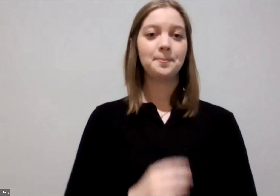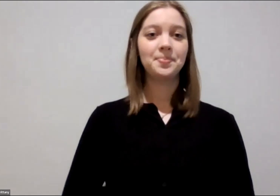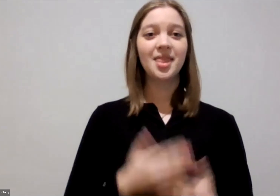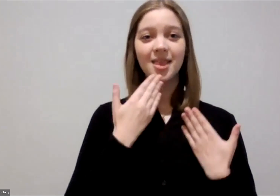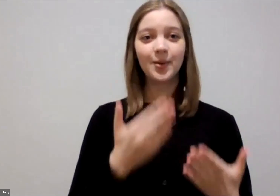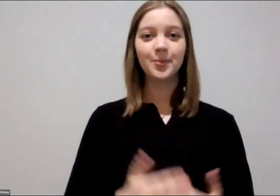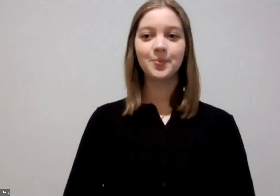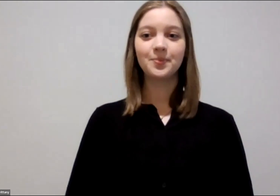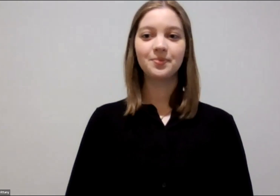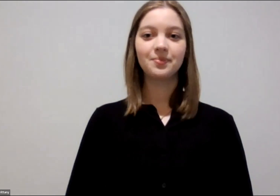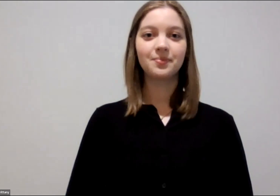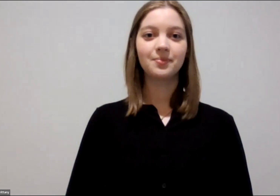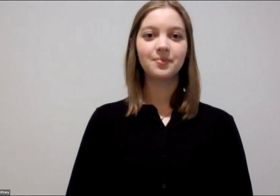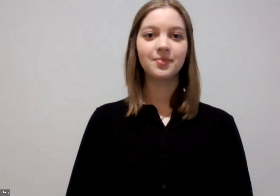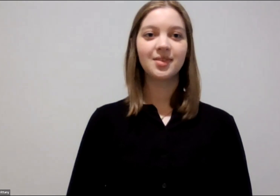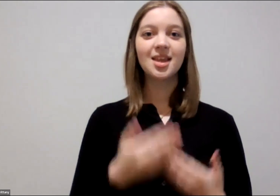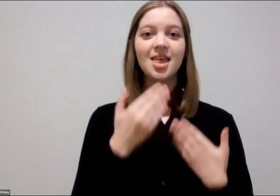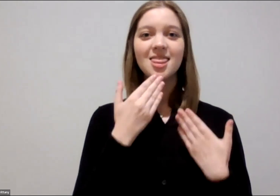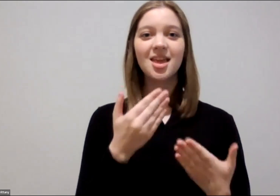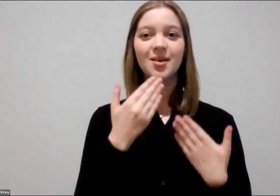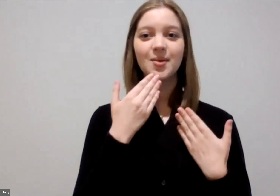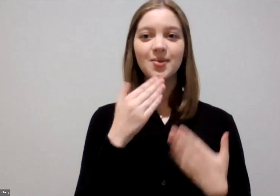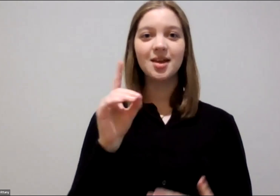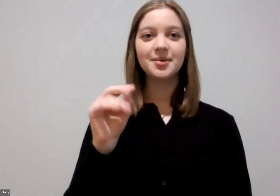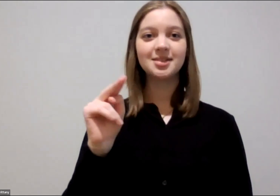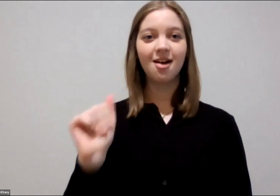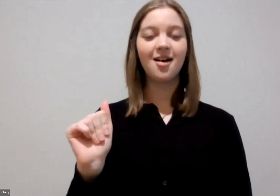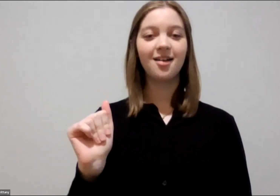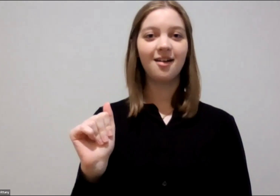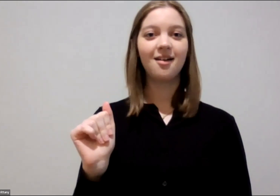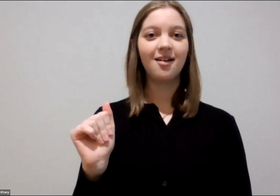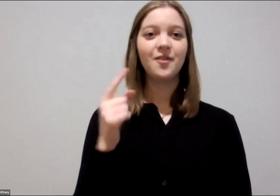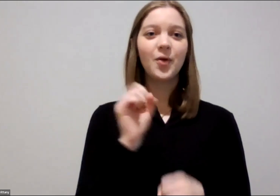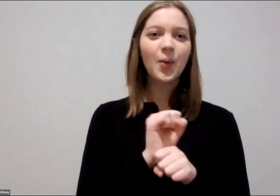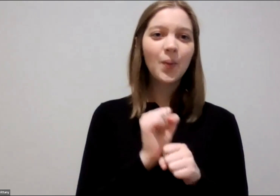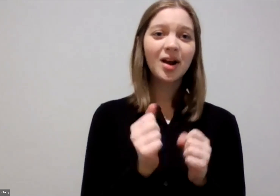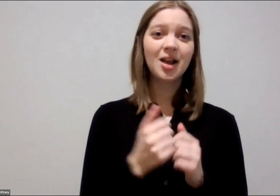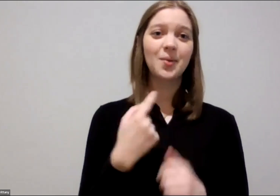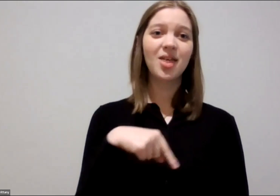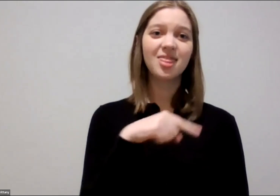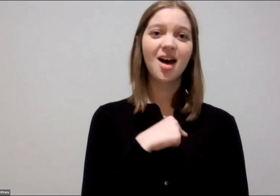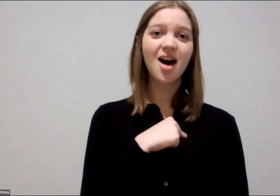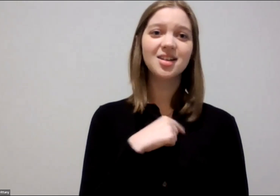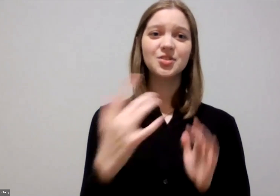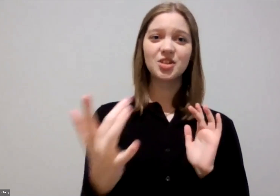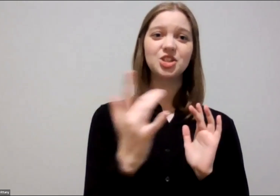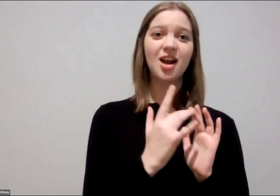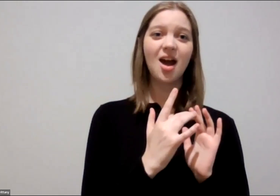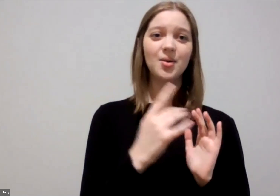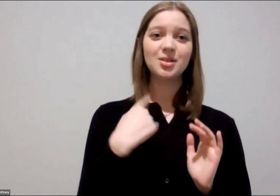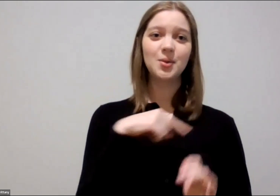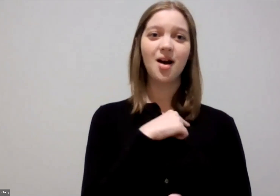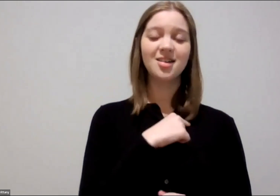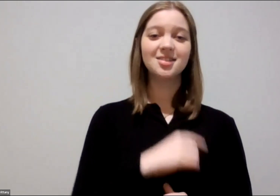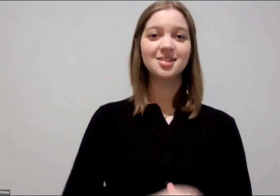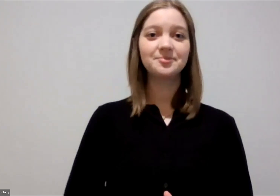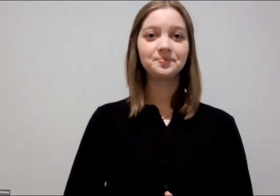Thank you. Thank you. Thank you. Donna for working with us, being with us for reaching out to us.